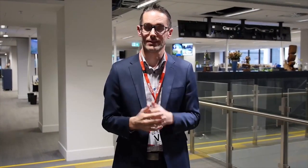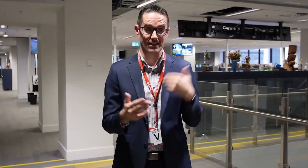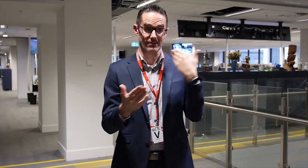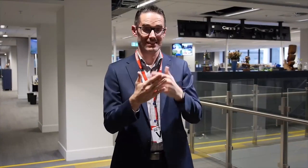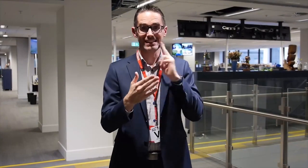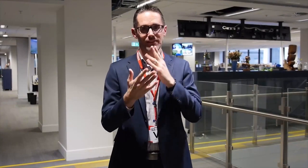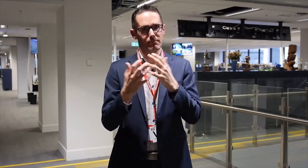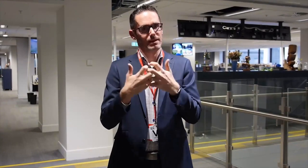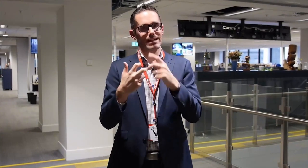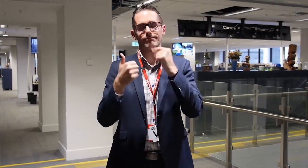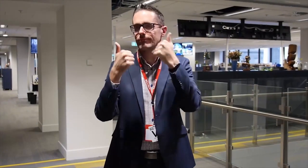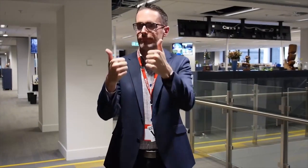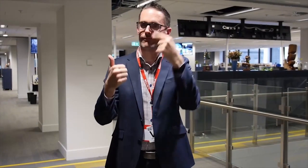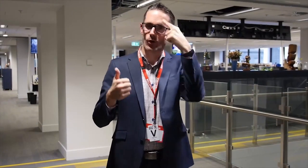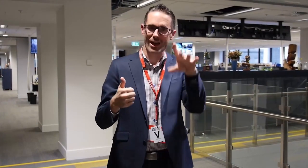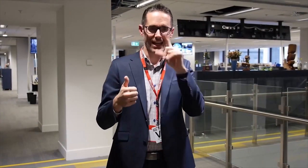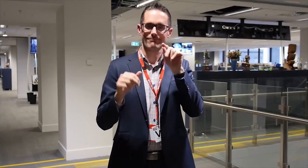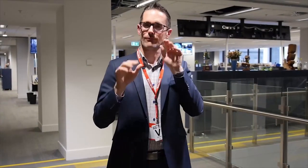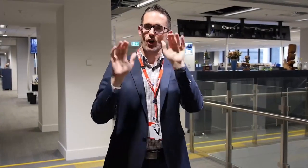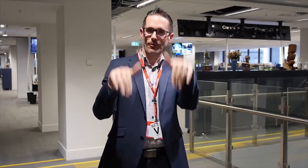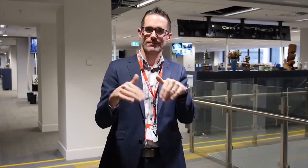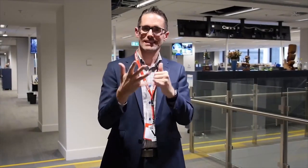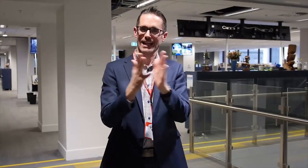Many members of the Deaf community have given us feedback on how fantastic it is that they can now enjoy